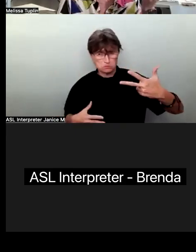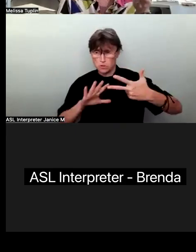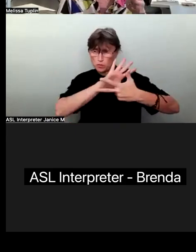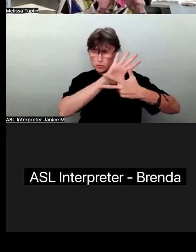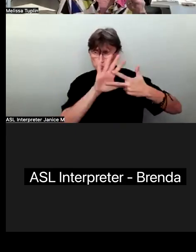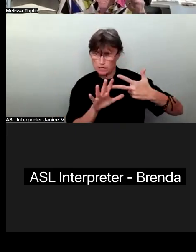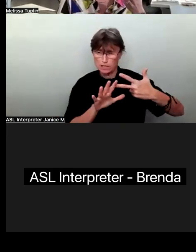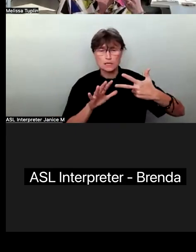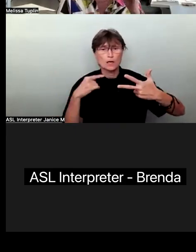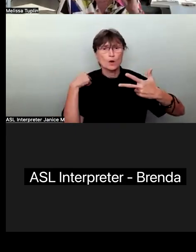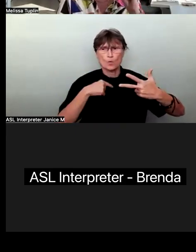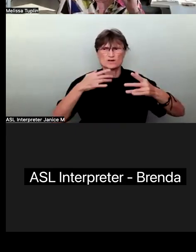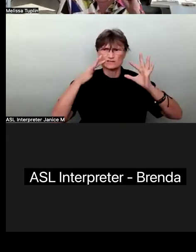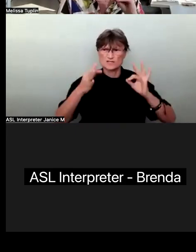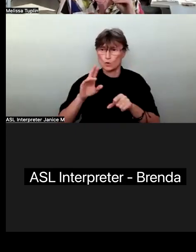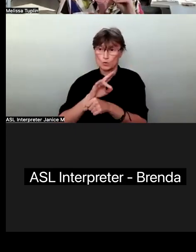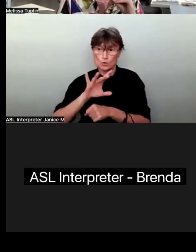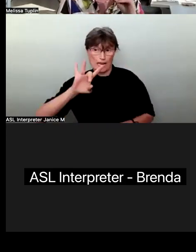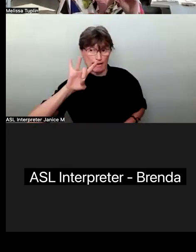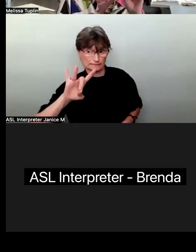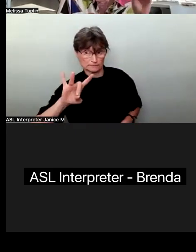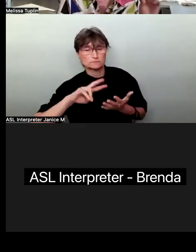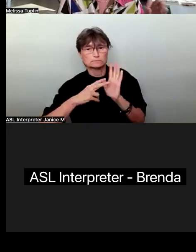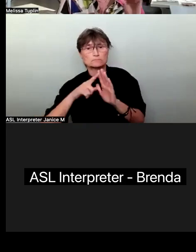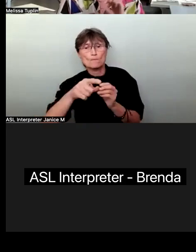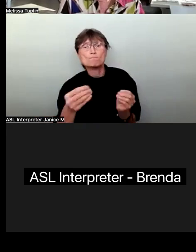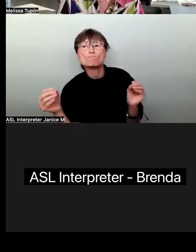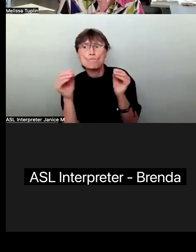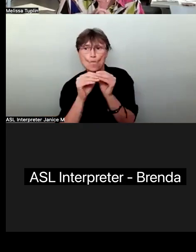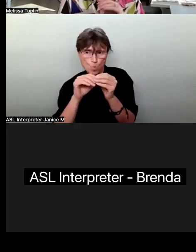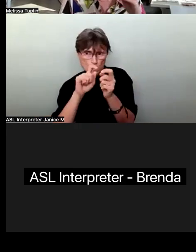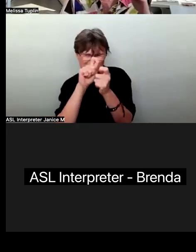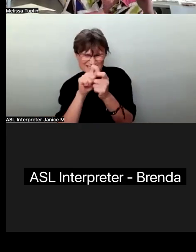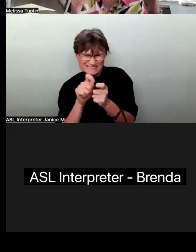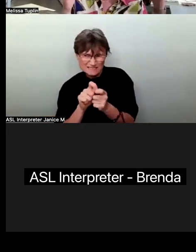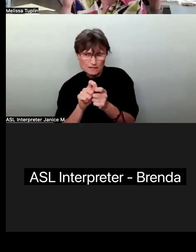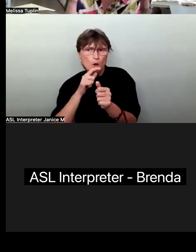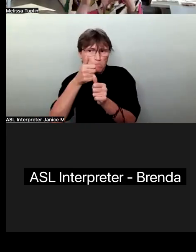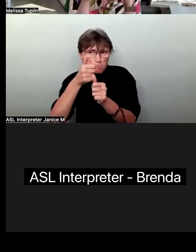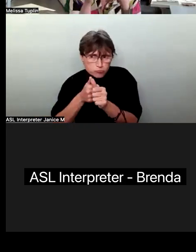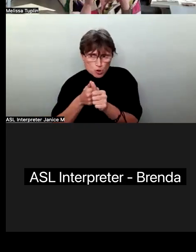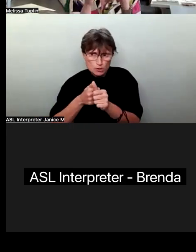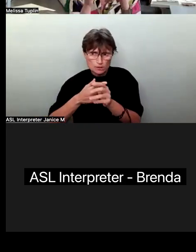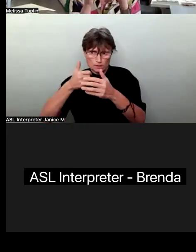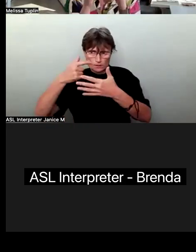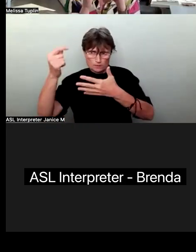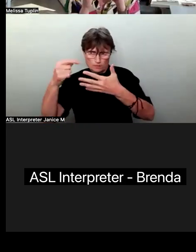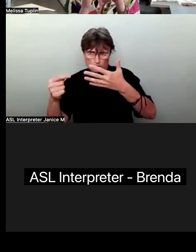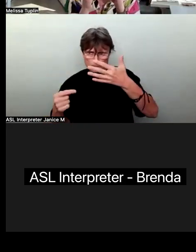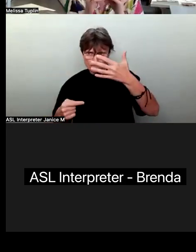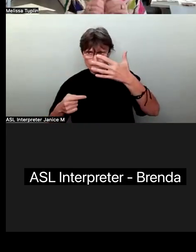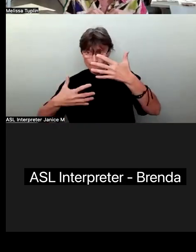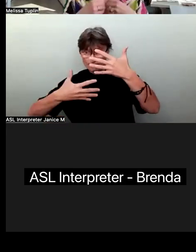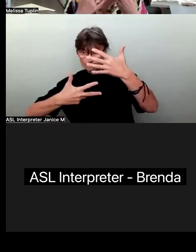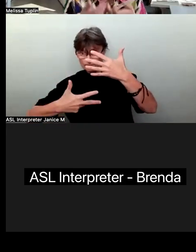specifically and succinctly to specific questions where you can see a direct tie to your scoring,